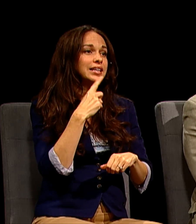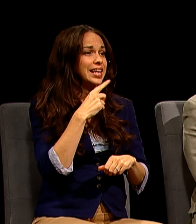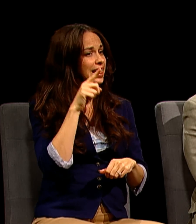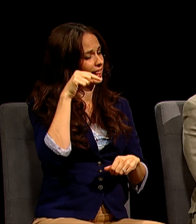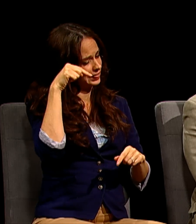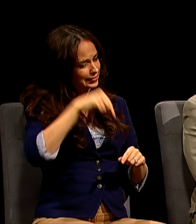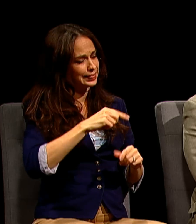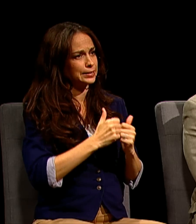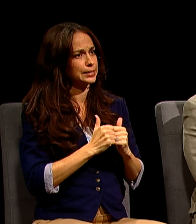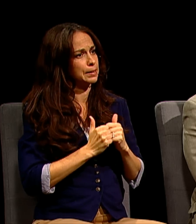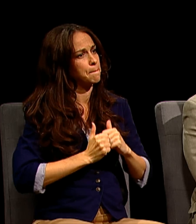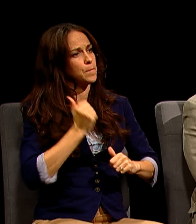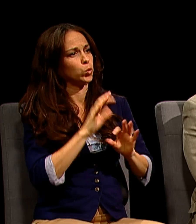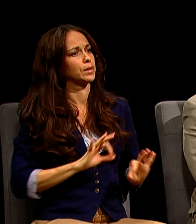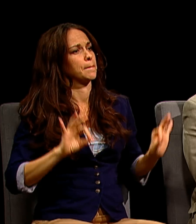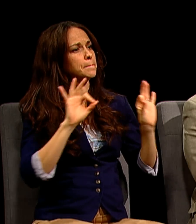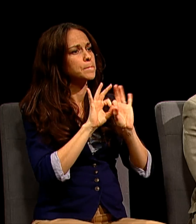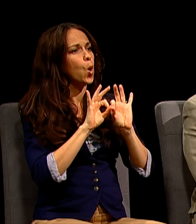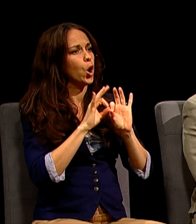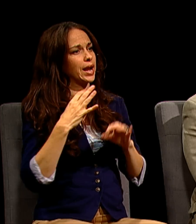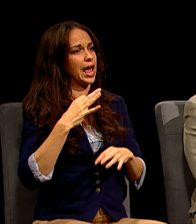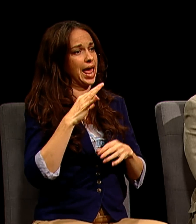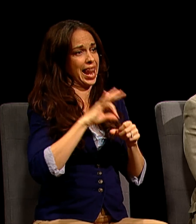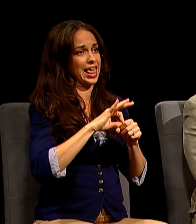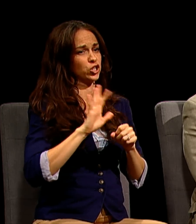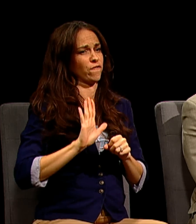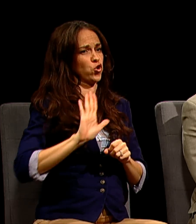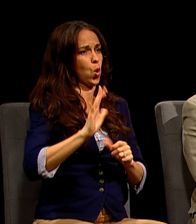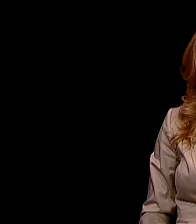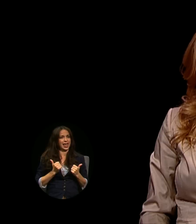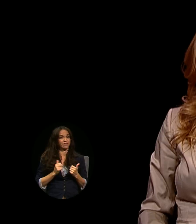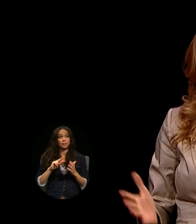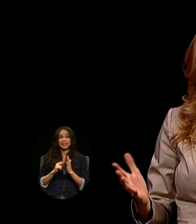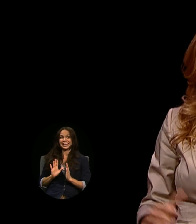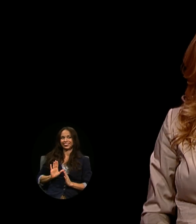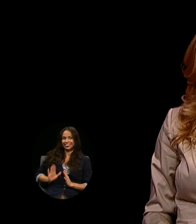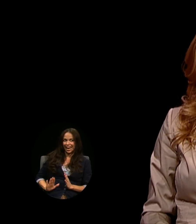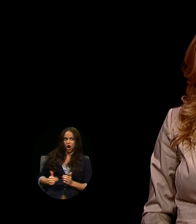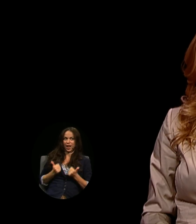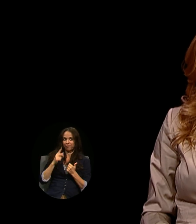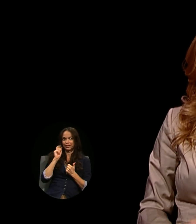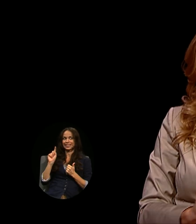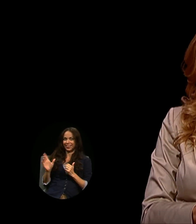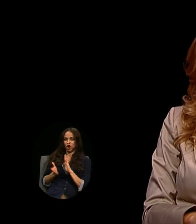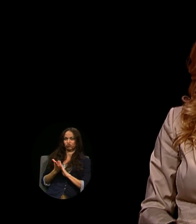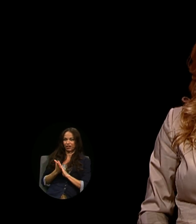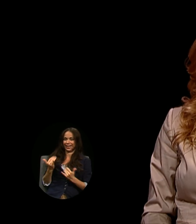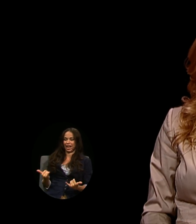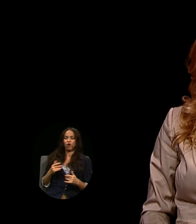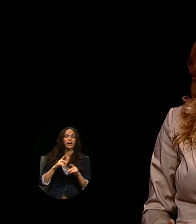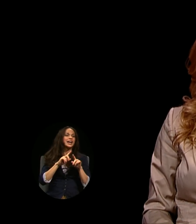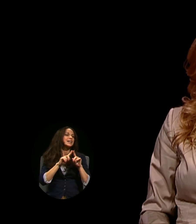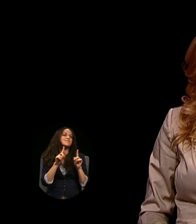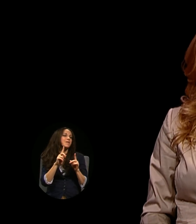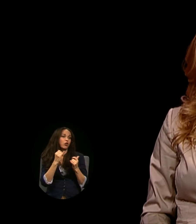What I really mean, is this important lecture of their lifetime coz their running. But this time, can anyone doubt how important this is